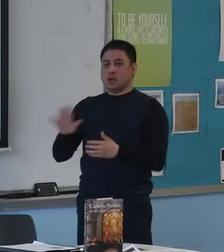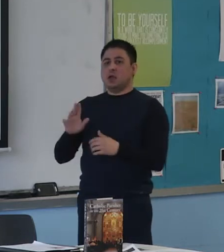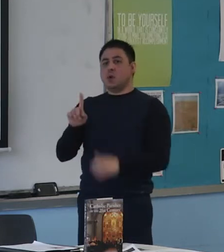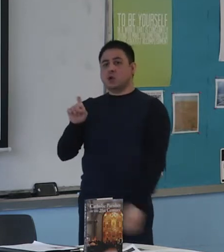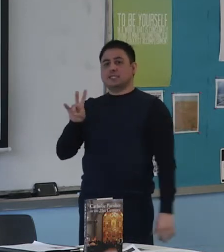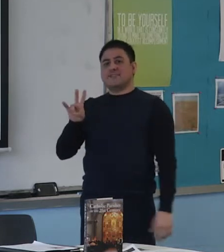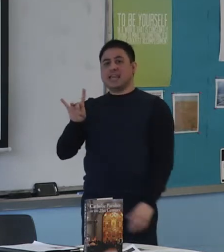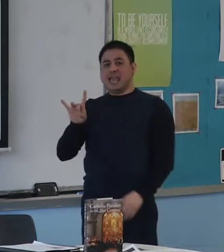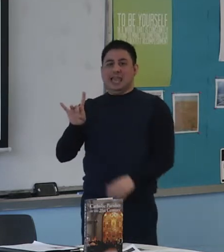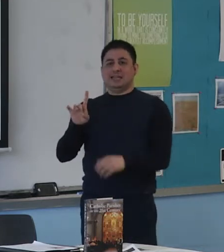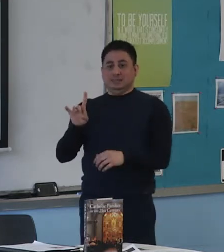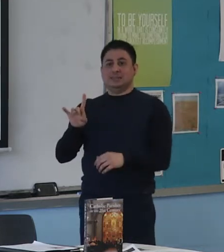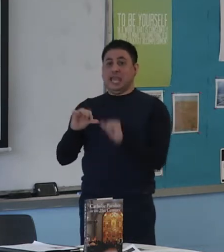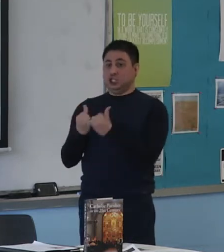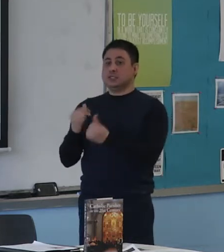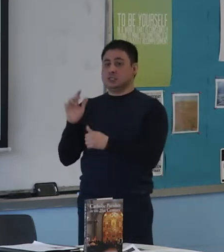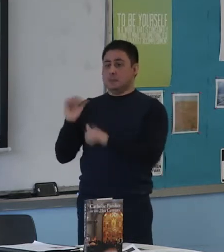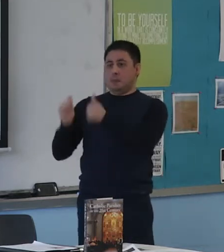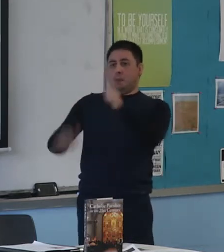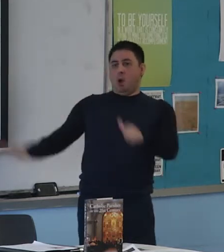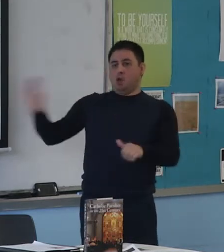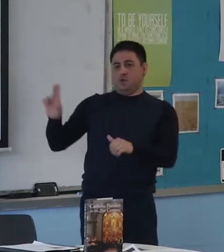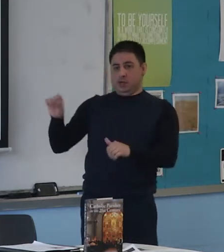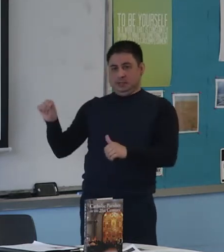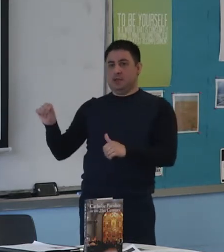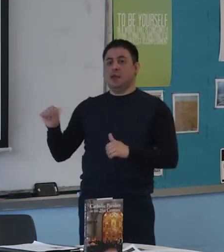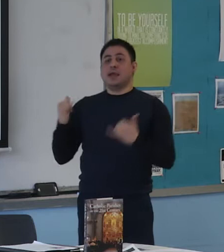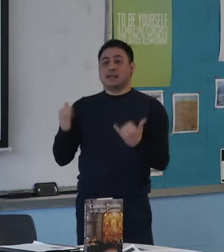Catholic charity agencies, and we're asking them the same things, a